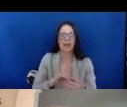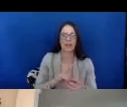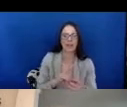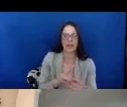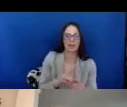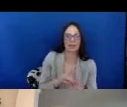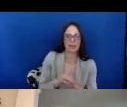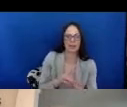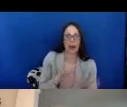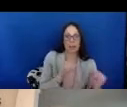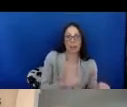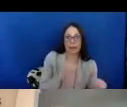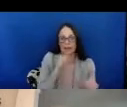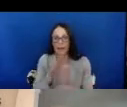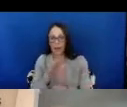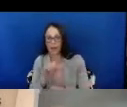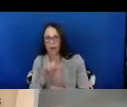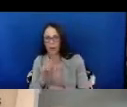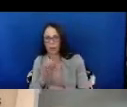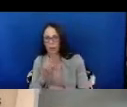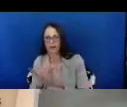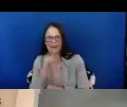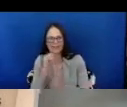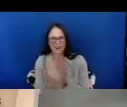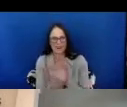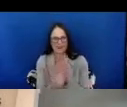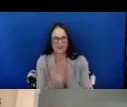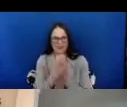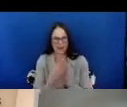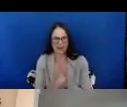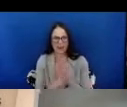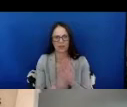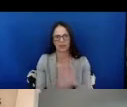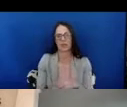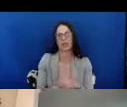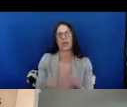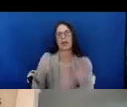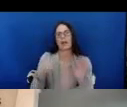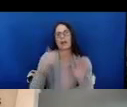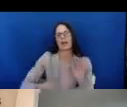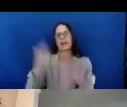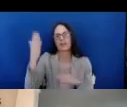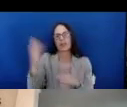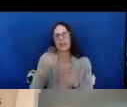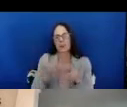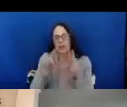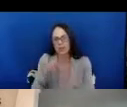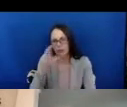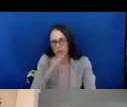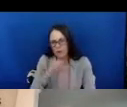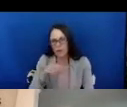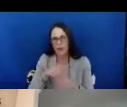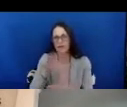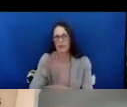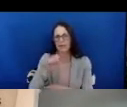15:58:36 The rest of this talk is about what to look for in a CSV, to avoid health inequities.